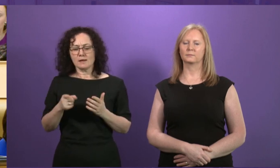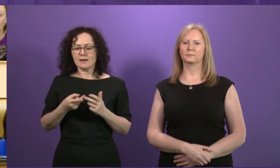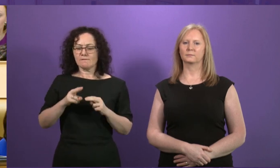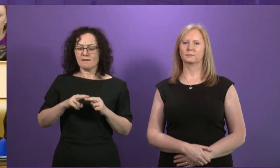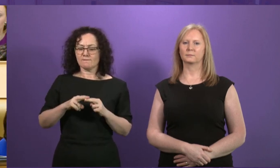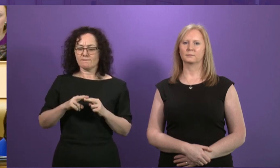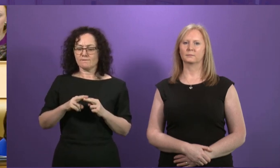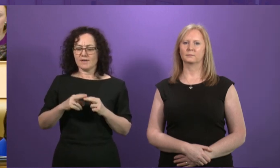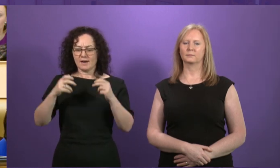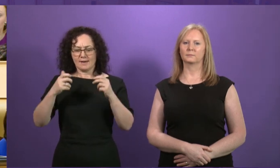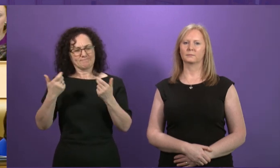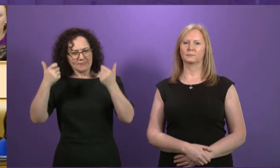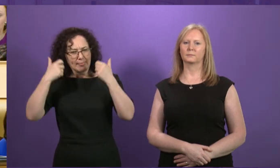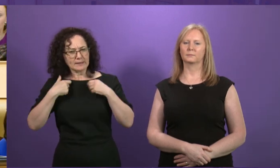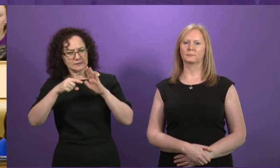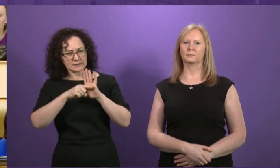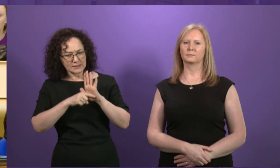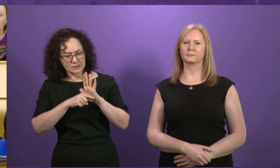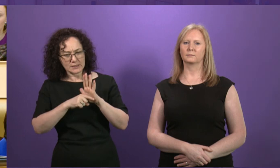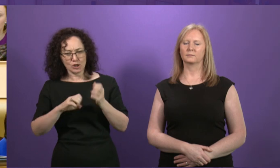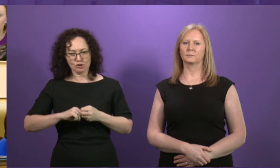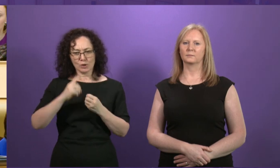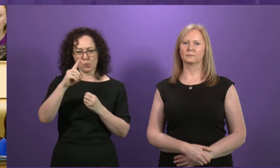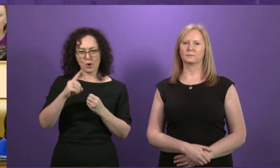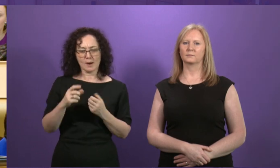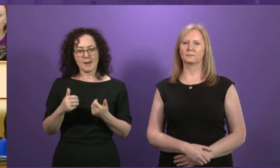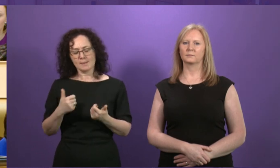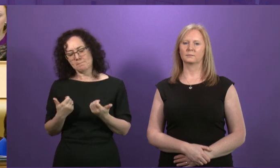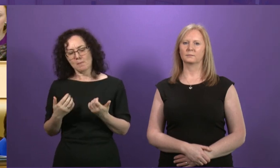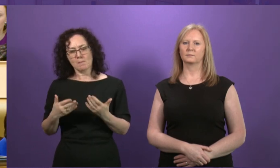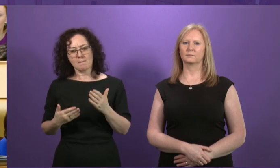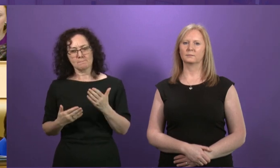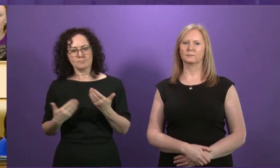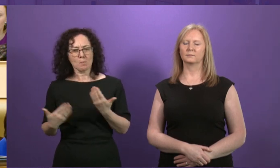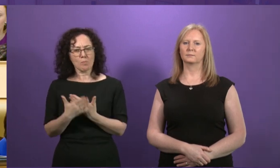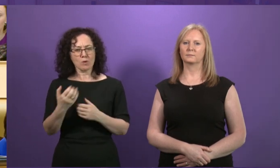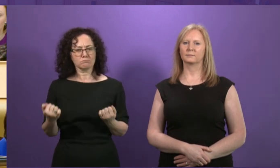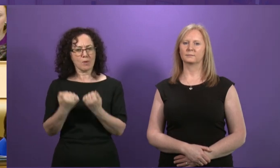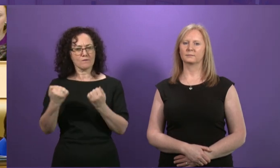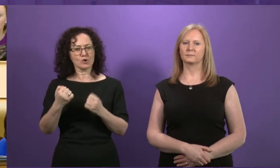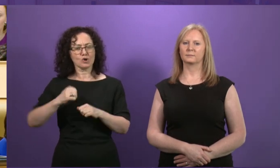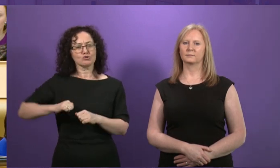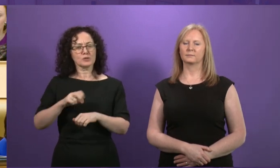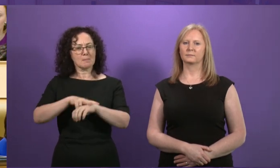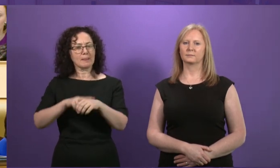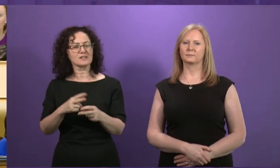that facilitates a stronger role for the Scottish Police Authority. The SPA and the British Transport Police Authority are considering how that should be done, and